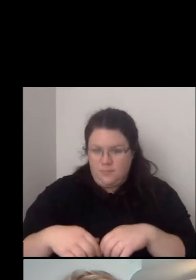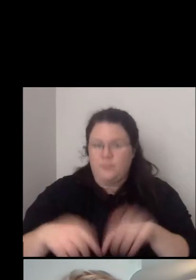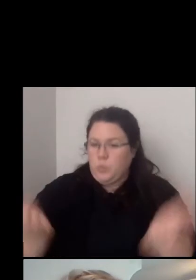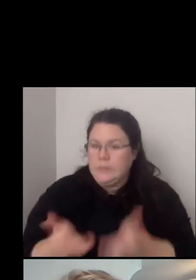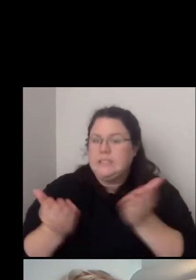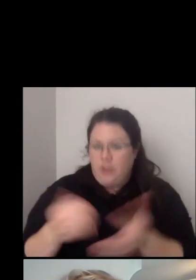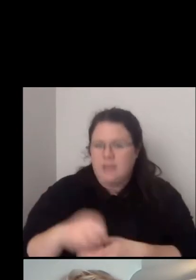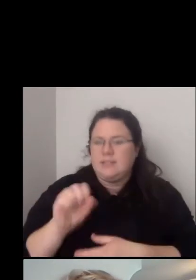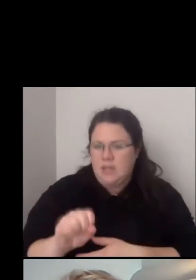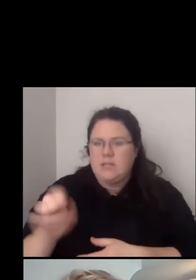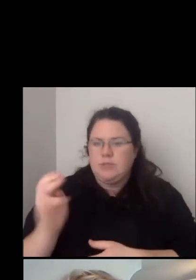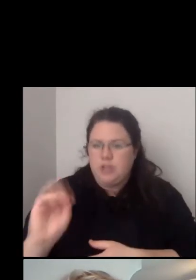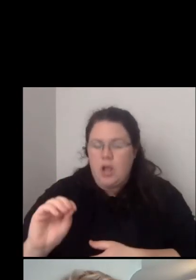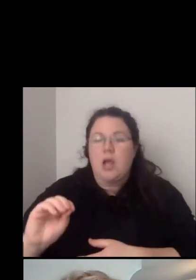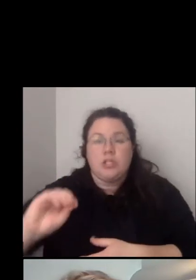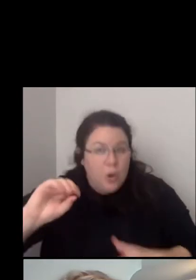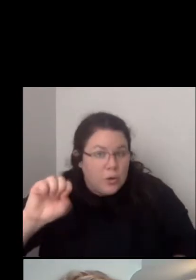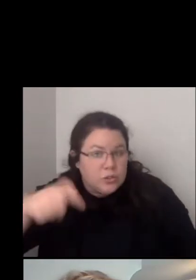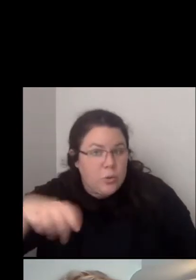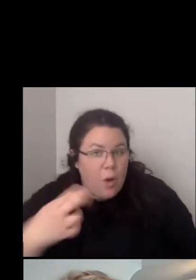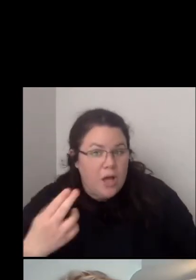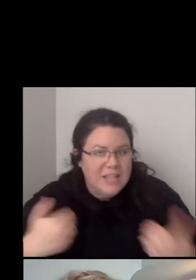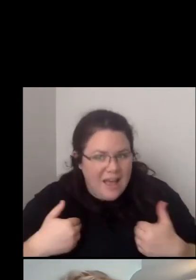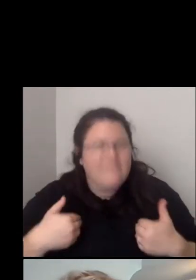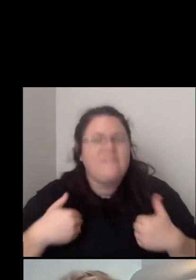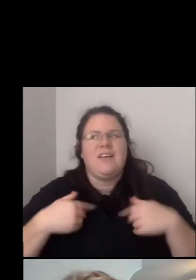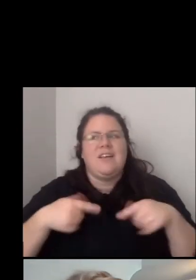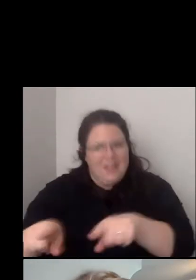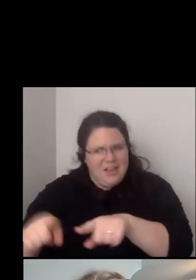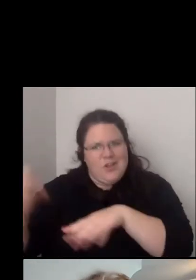And right along that domesticated squash, what do we get? We get grapes. Kind of fun.